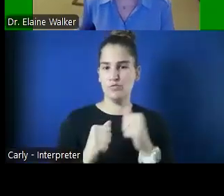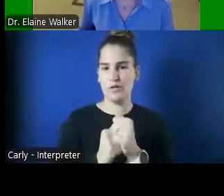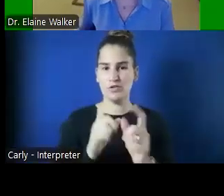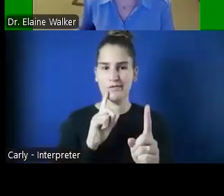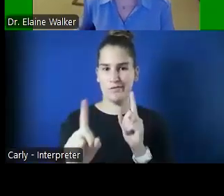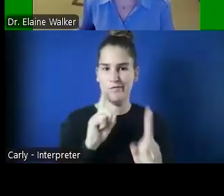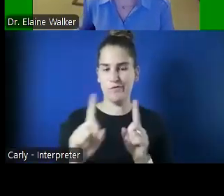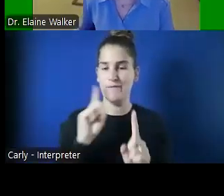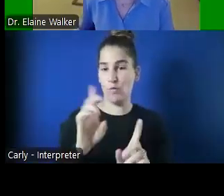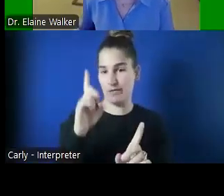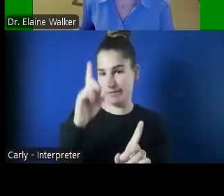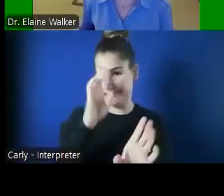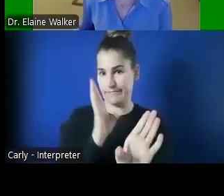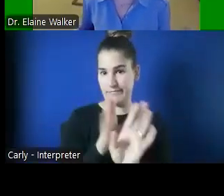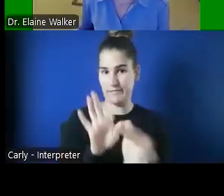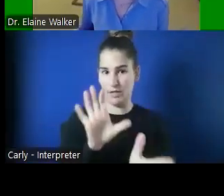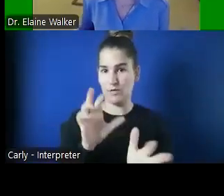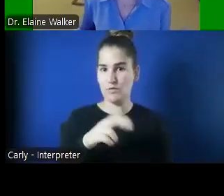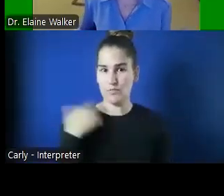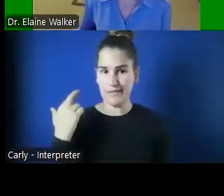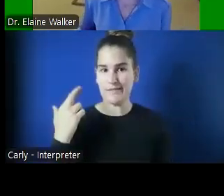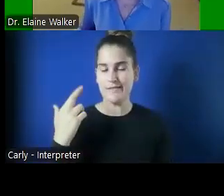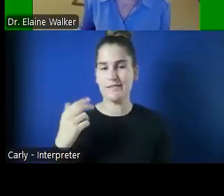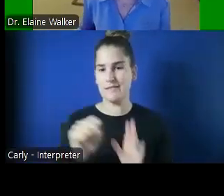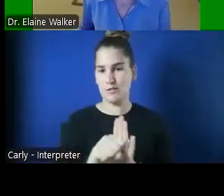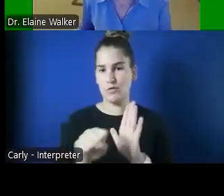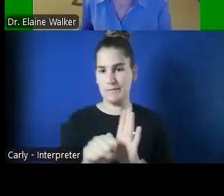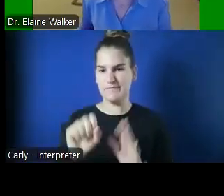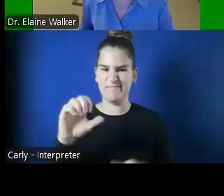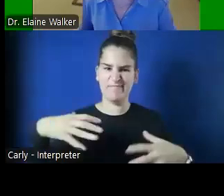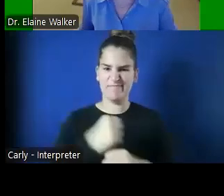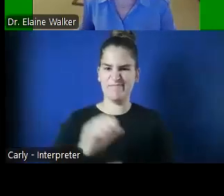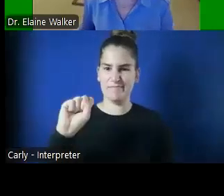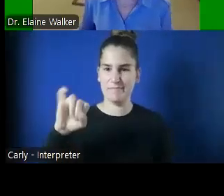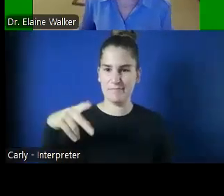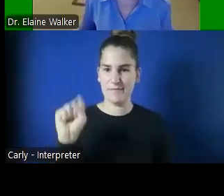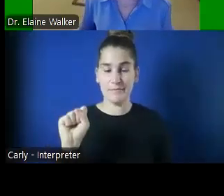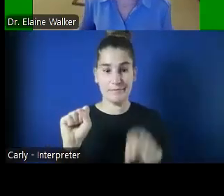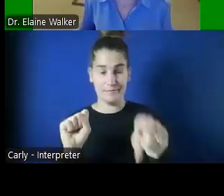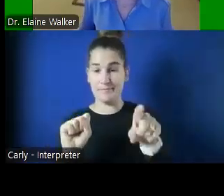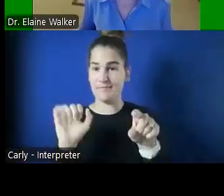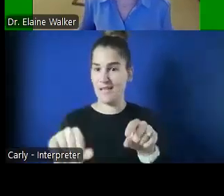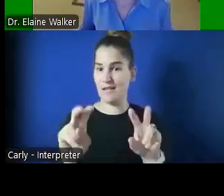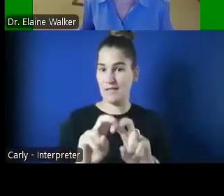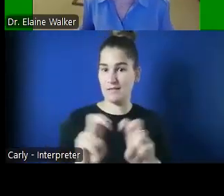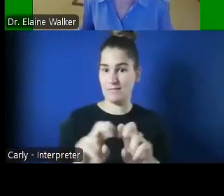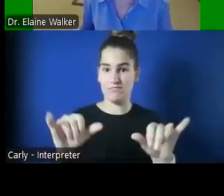uh shown here and this particular in instrument Taps into a wide range of symptoms positive